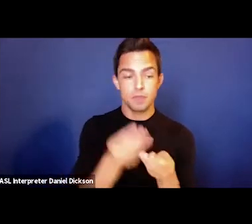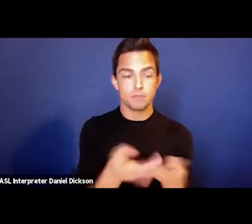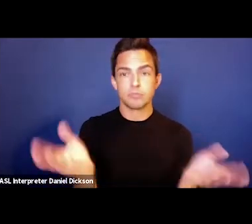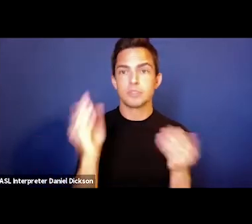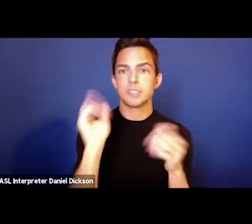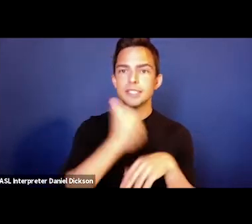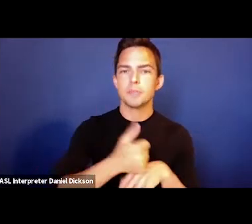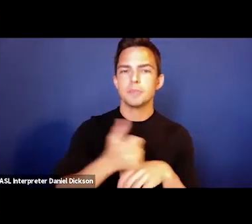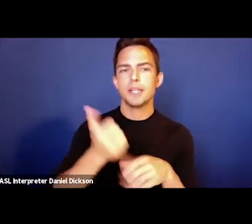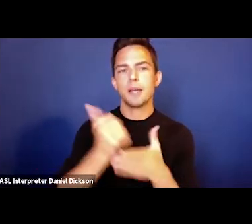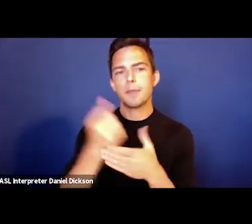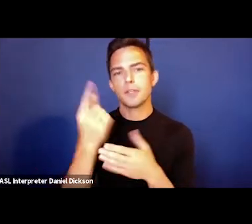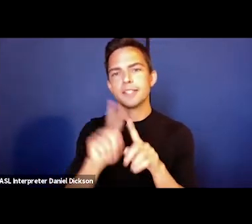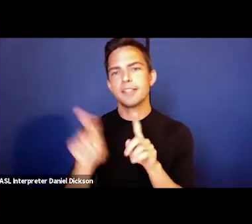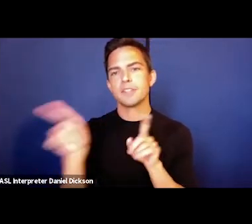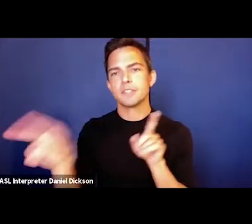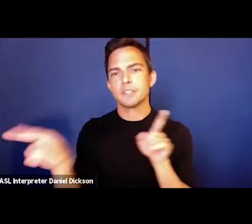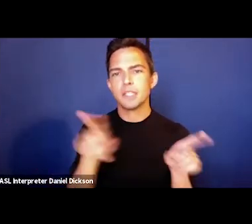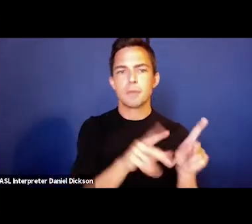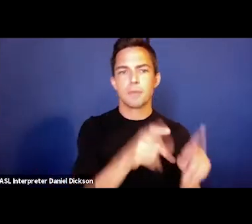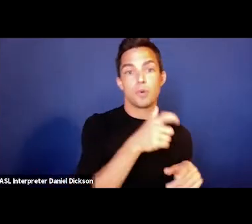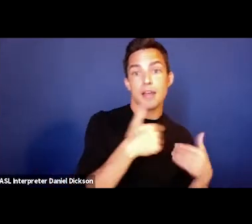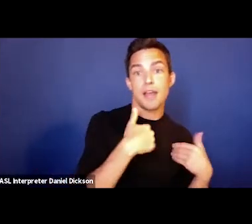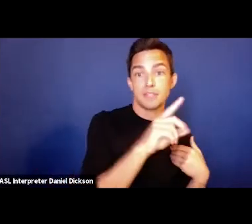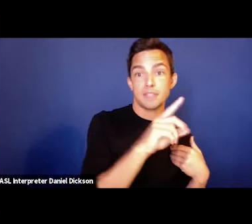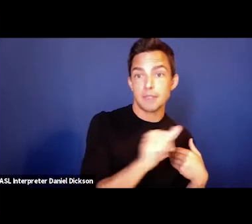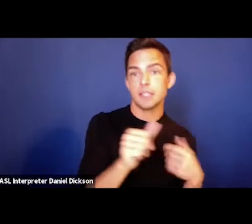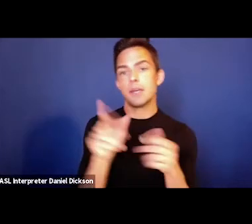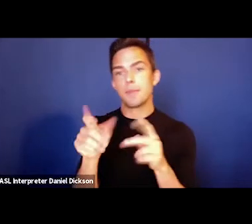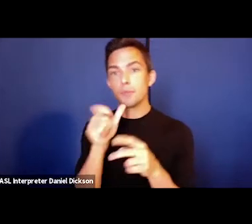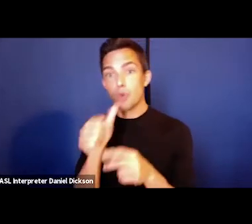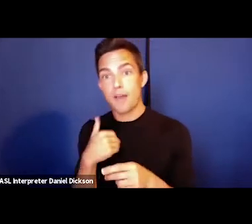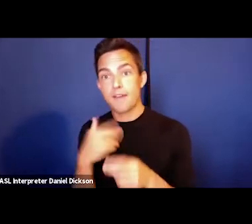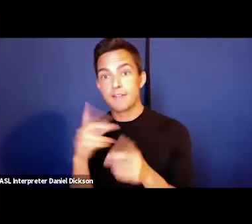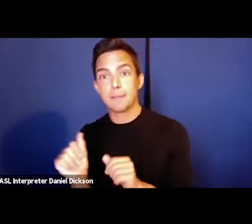differences between people with and without disabilities in terms of experiencing social